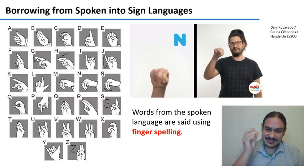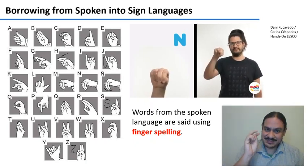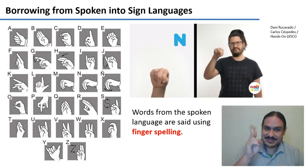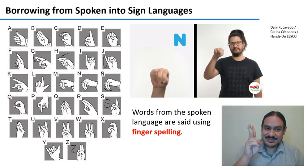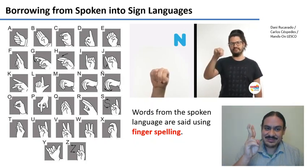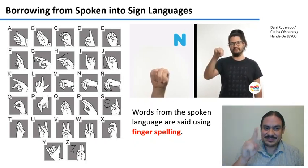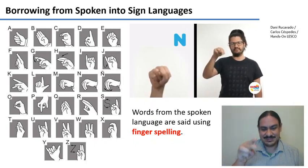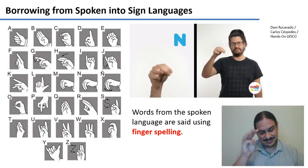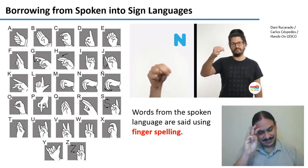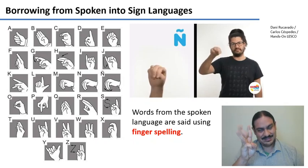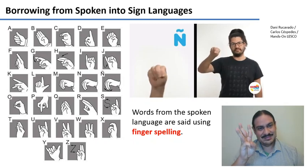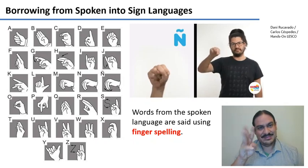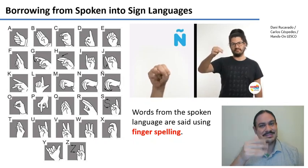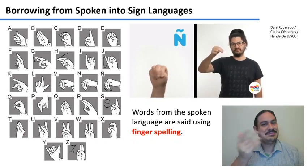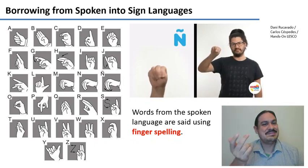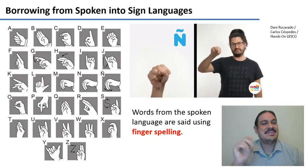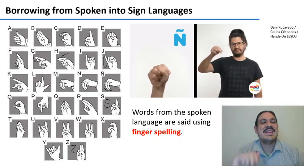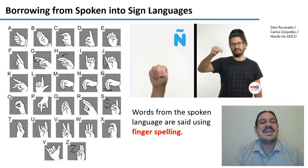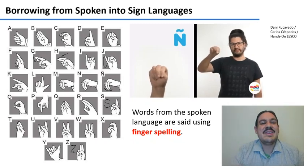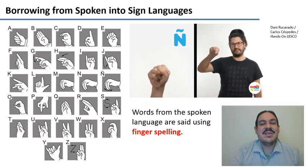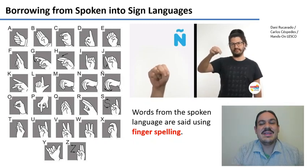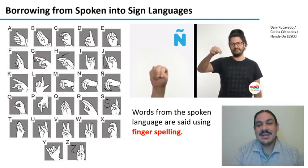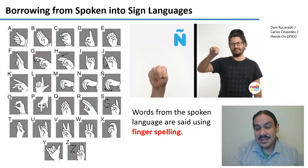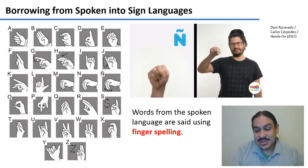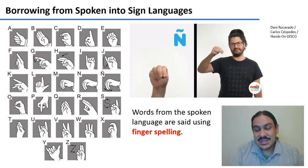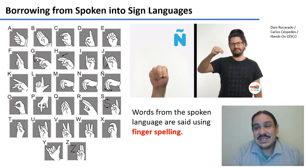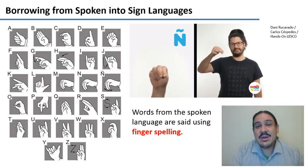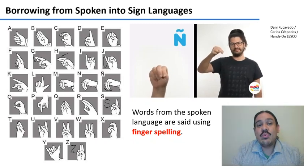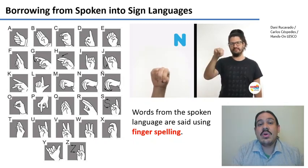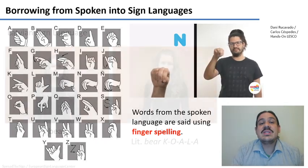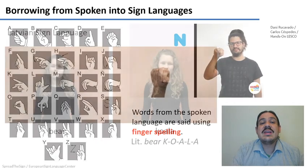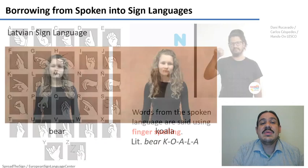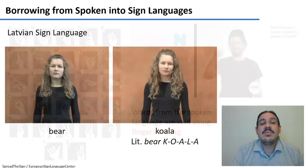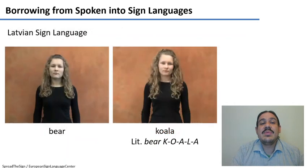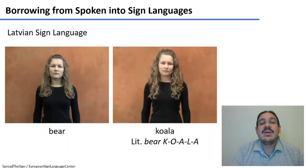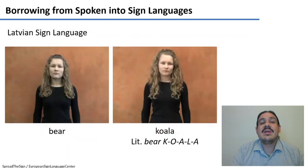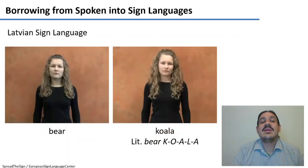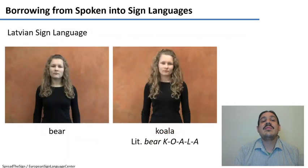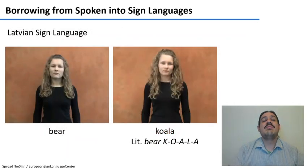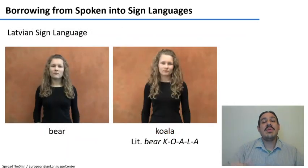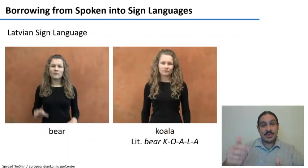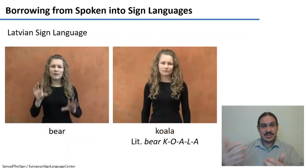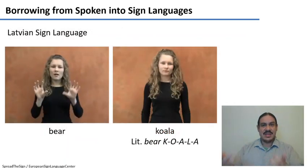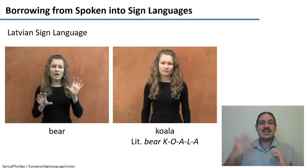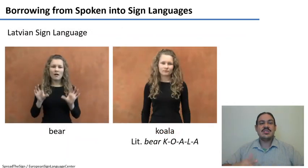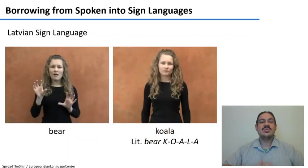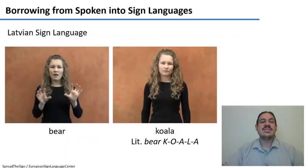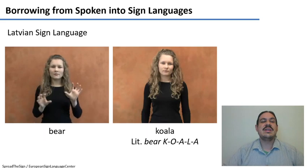use these kinds of finger spelling a lot so for example on the left we have the